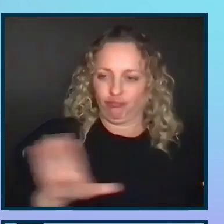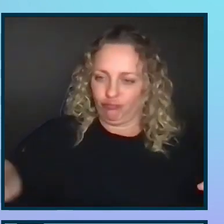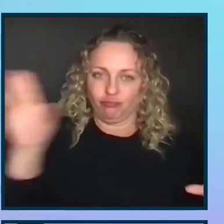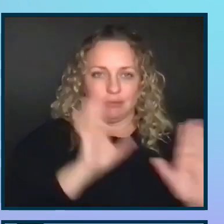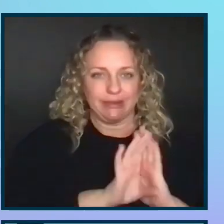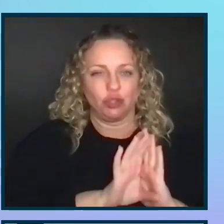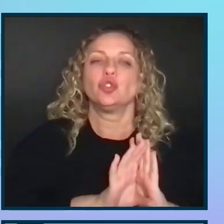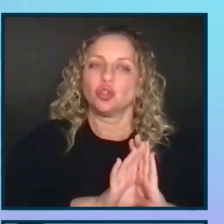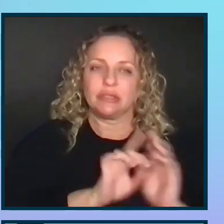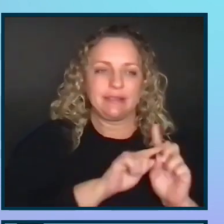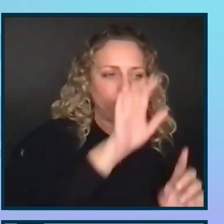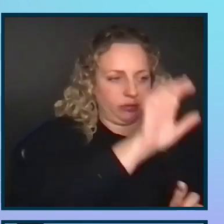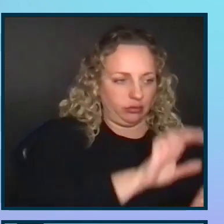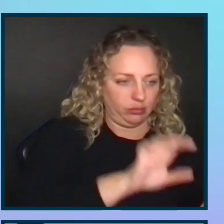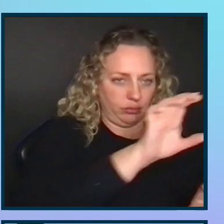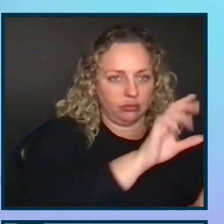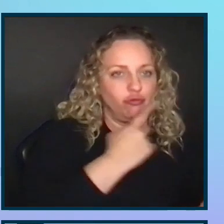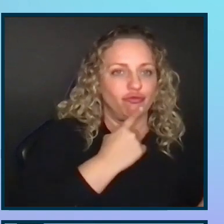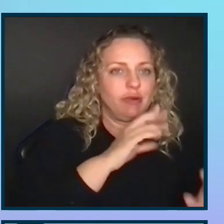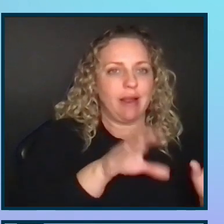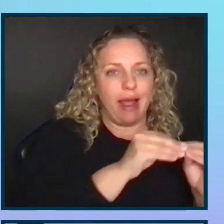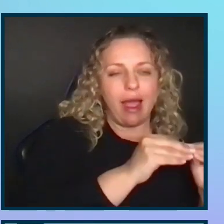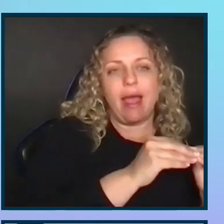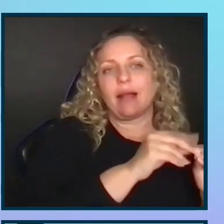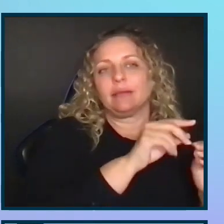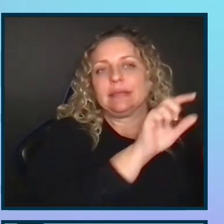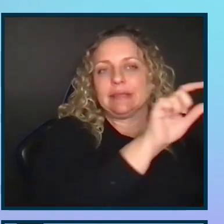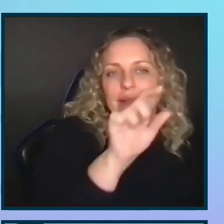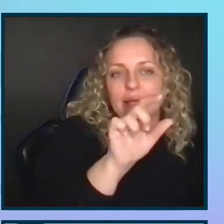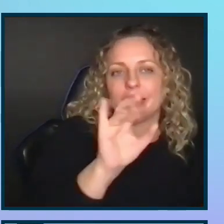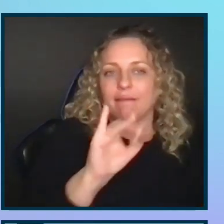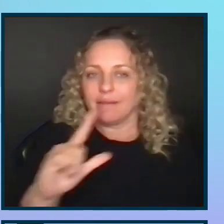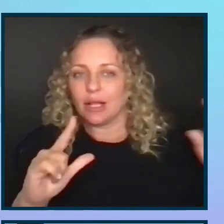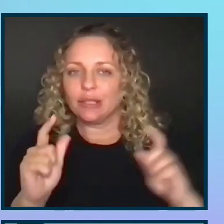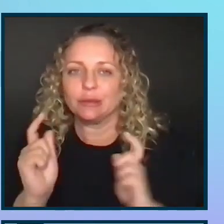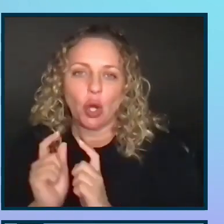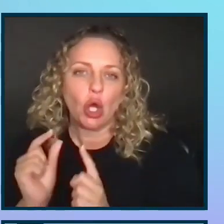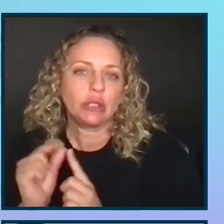that feature of that red as hero text, as a fill as small text in combination